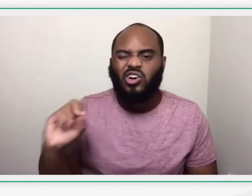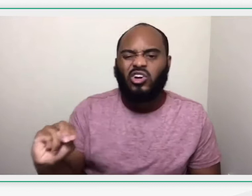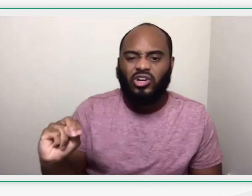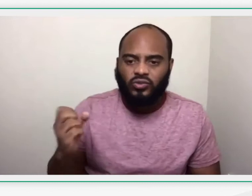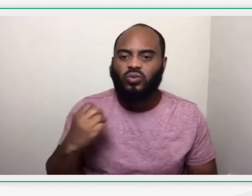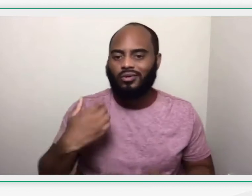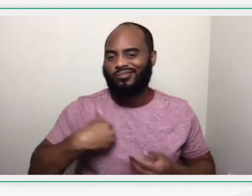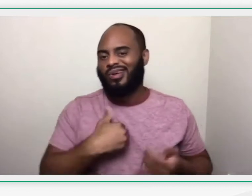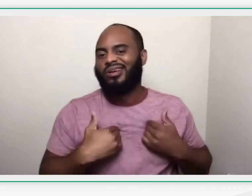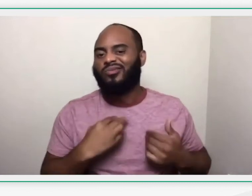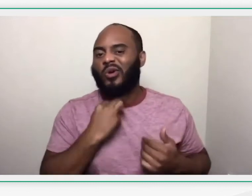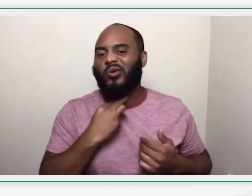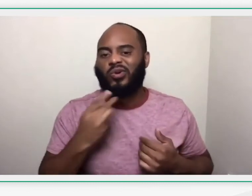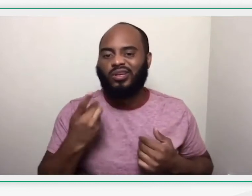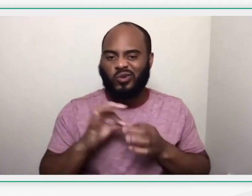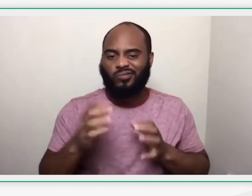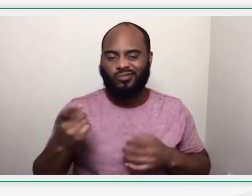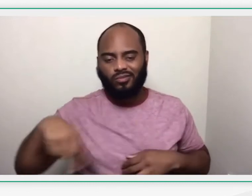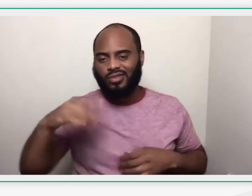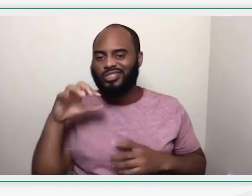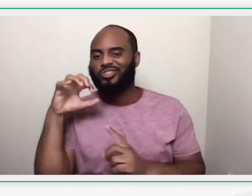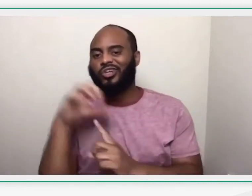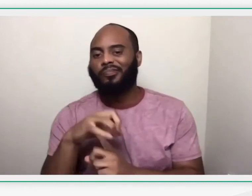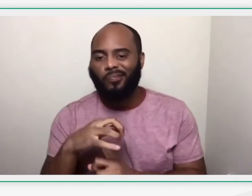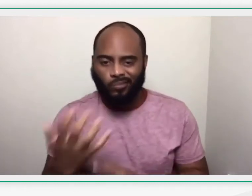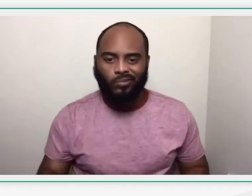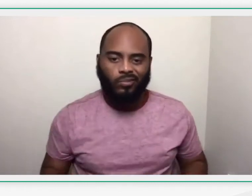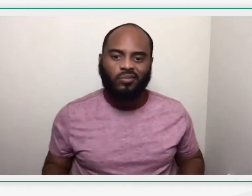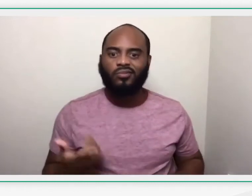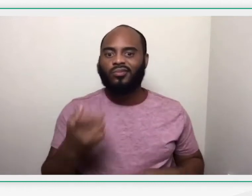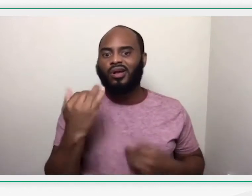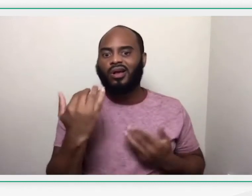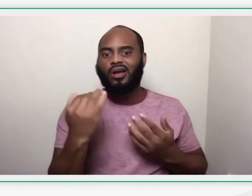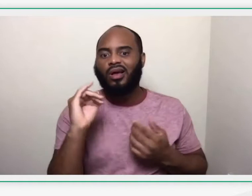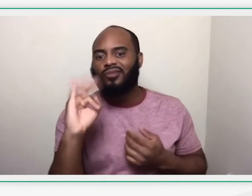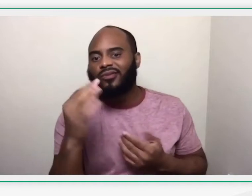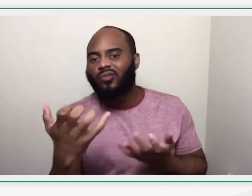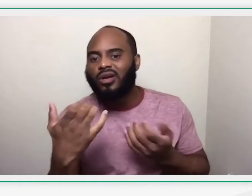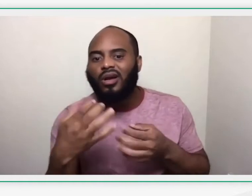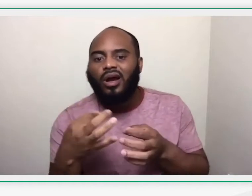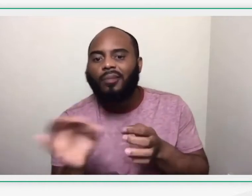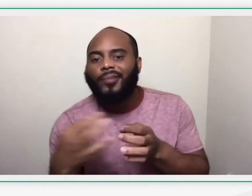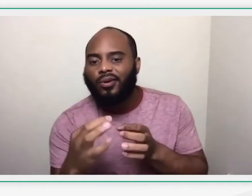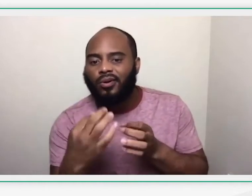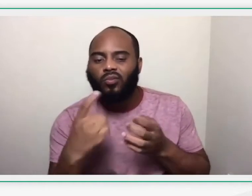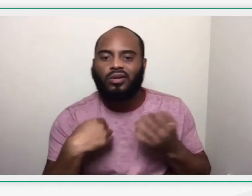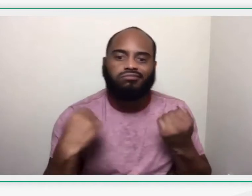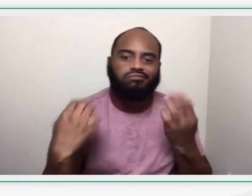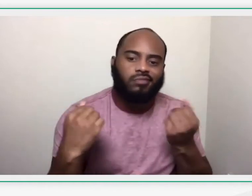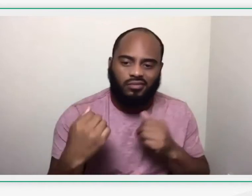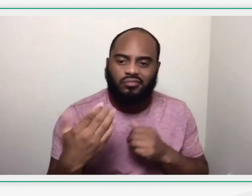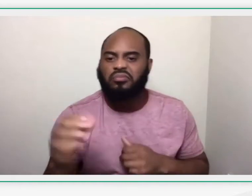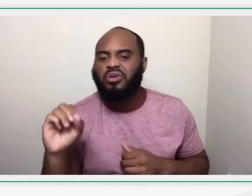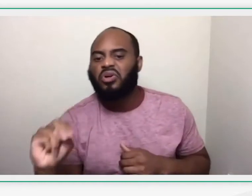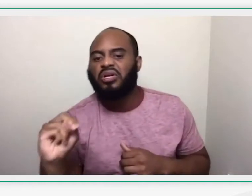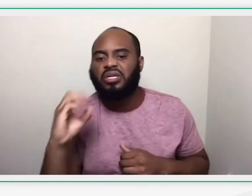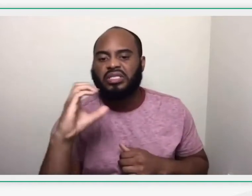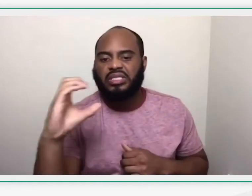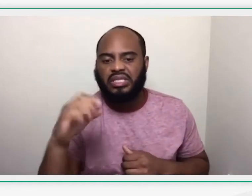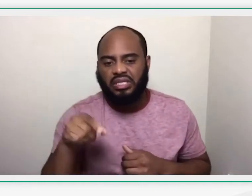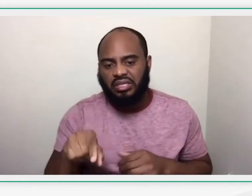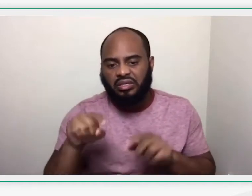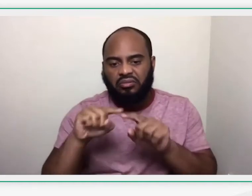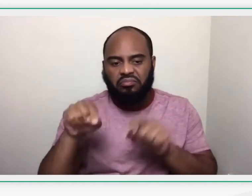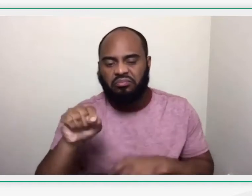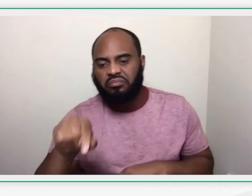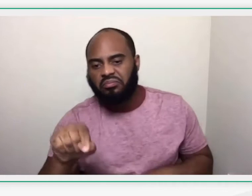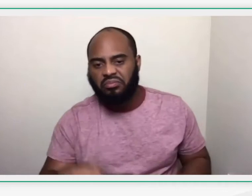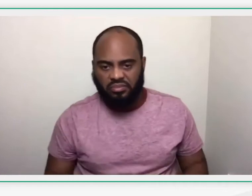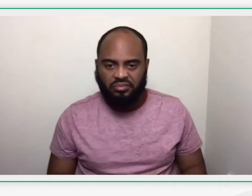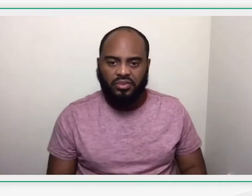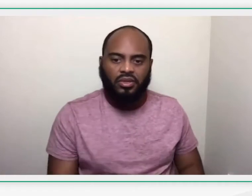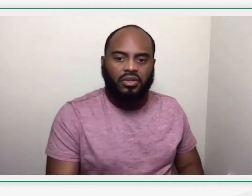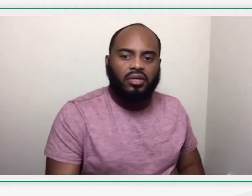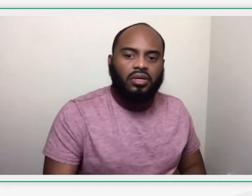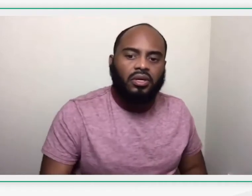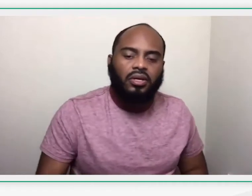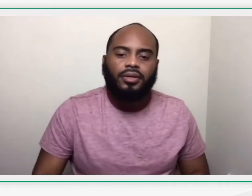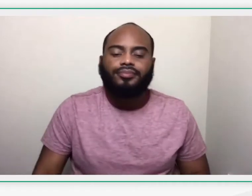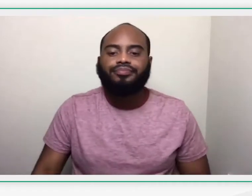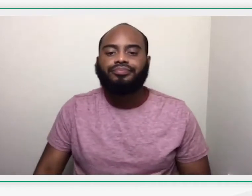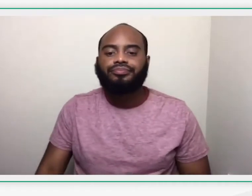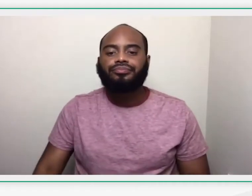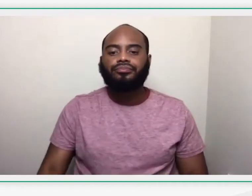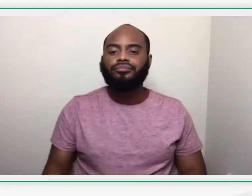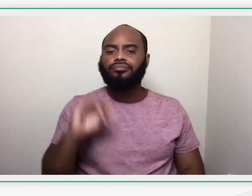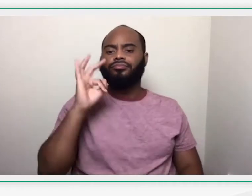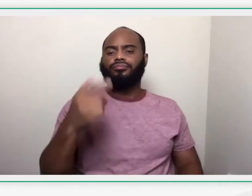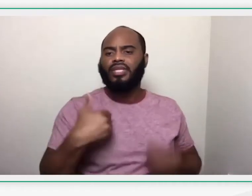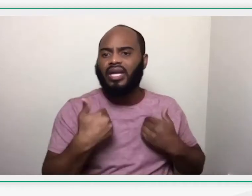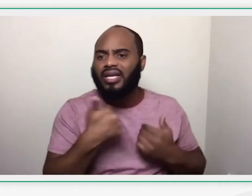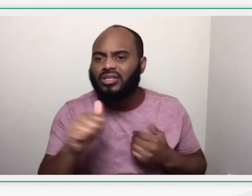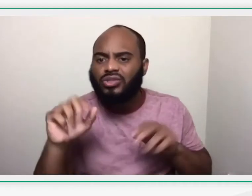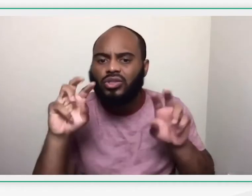We do have sound. There is a voice interpreter for tonight. We have good interpreters here. So, if you'd like to watch the captions while I sign, go ahead and click on the CC icon button at the bottom of the Zoom software and select show subtitles. You'll be able to see that.